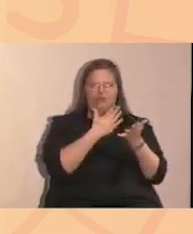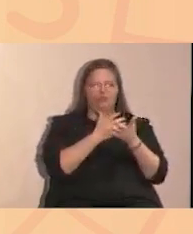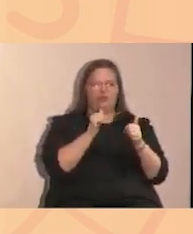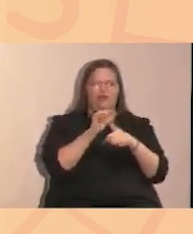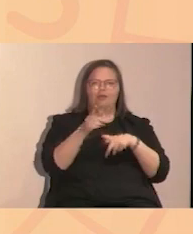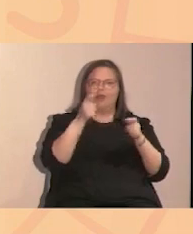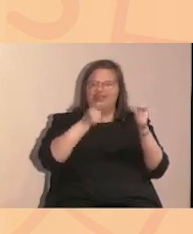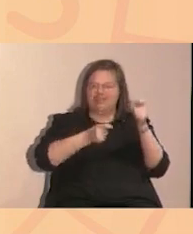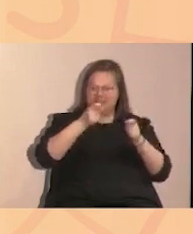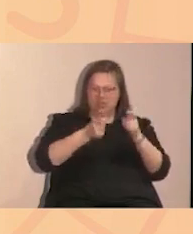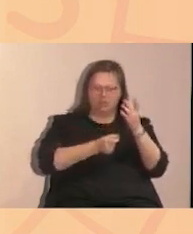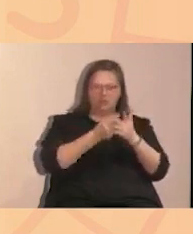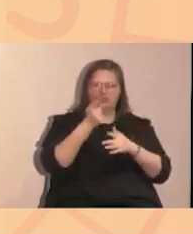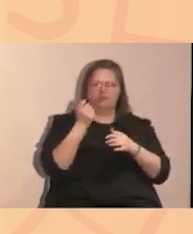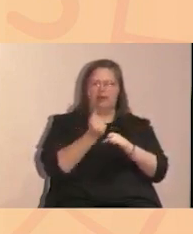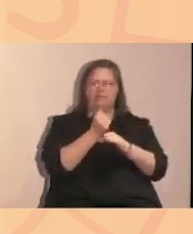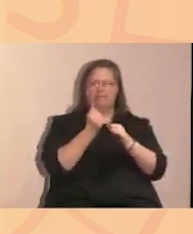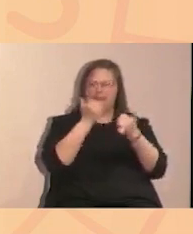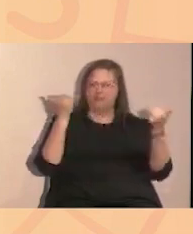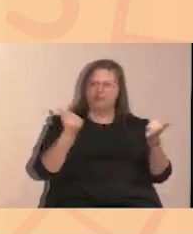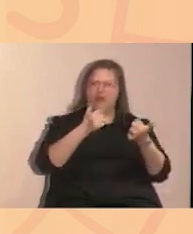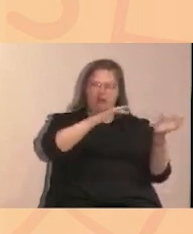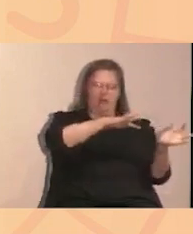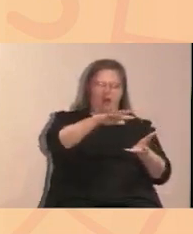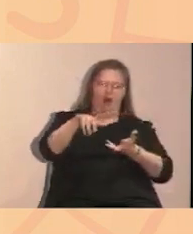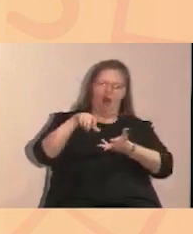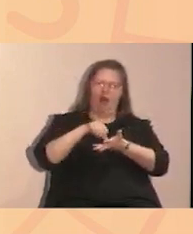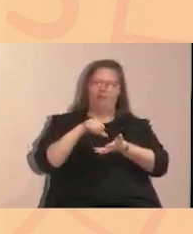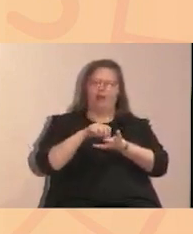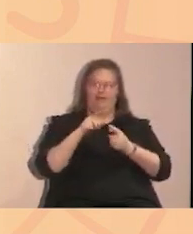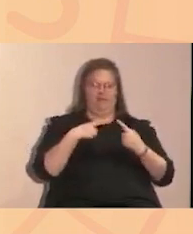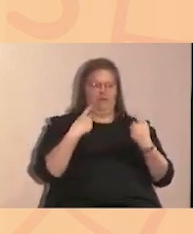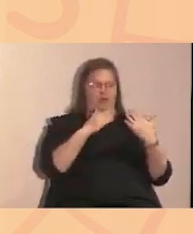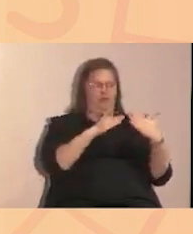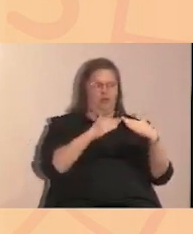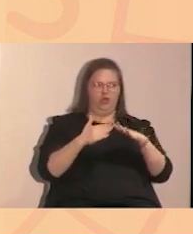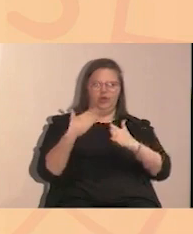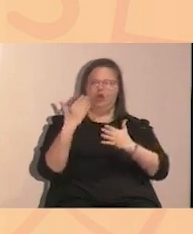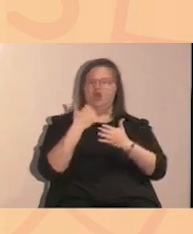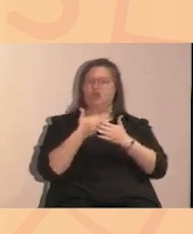but it also creates a massive amount of money for our communities. And we usually run a market alongside this,